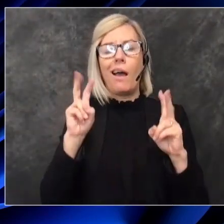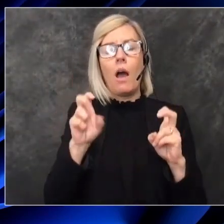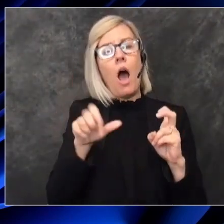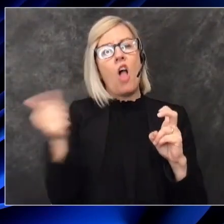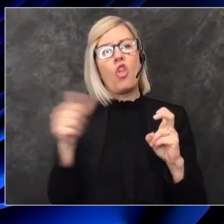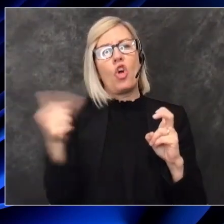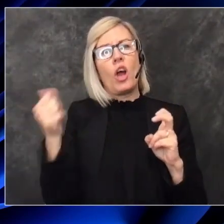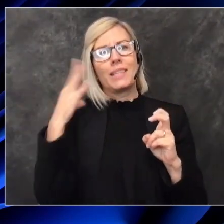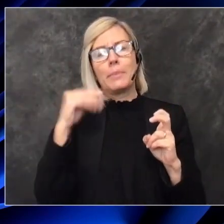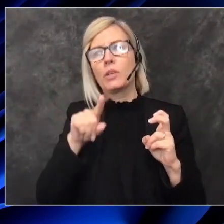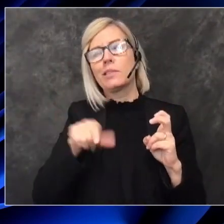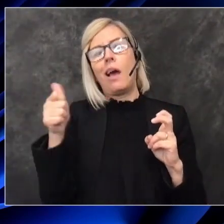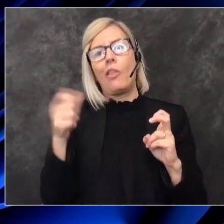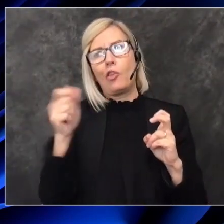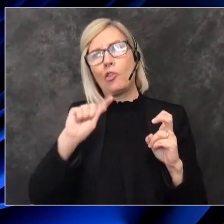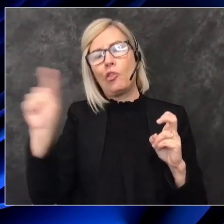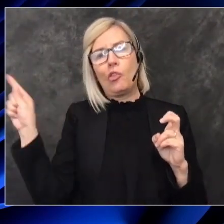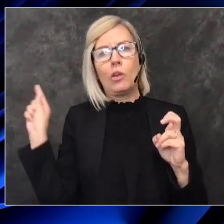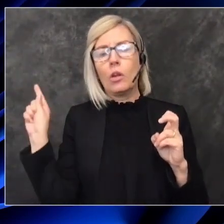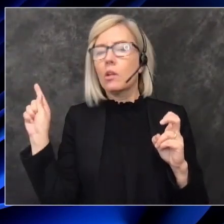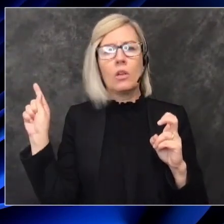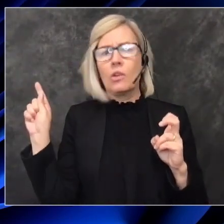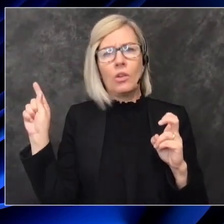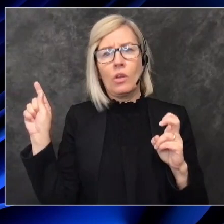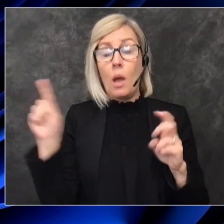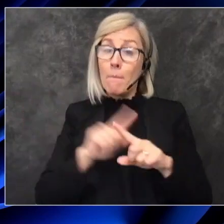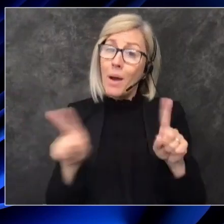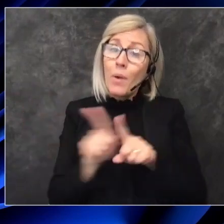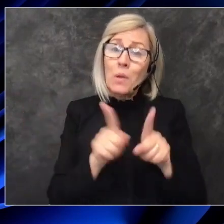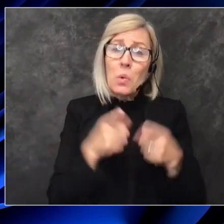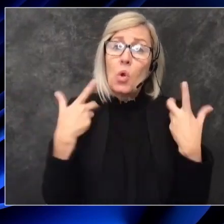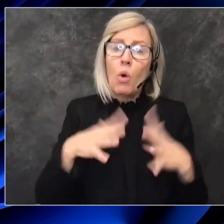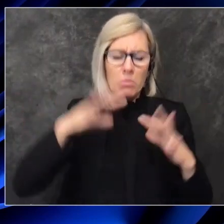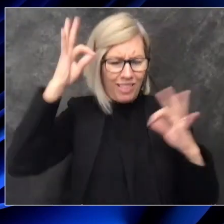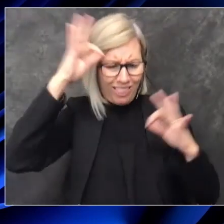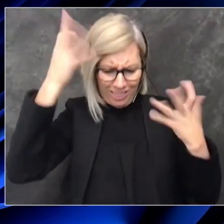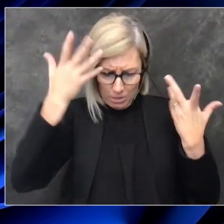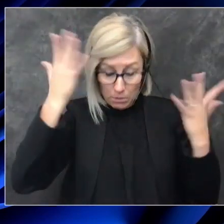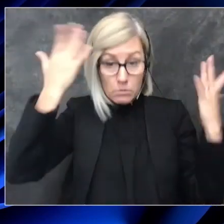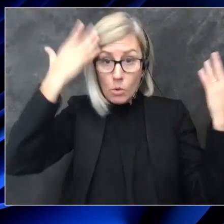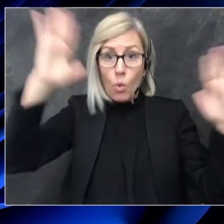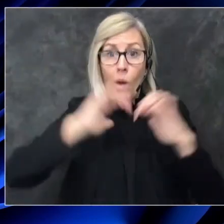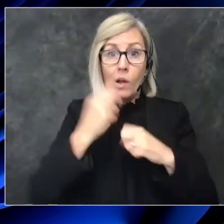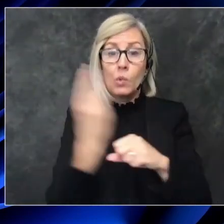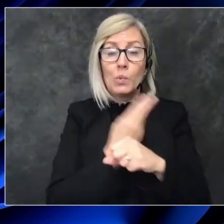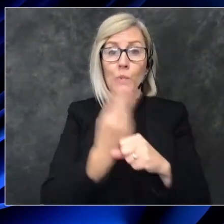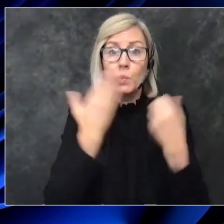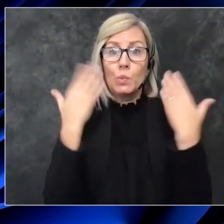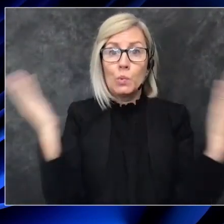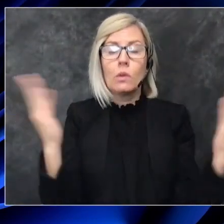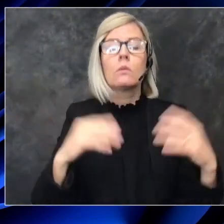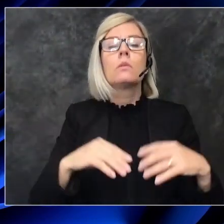We also don't want it to be so unfamiliar that you have no idea how to use it. So while we've replaced ease of